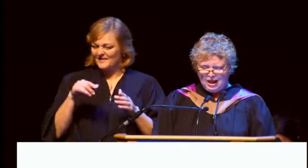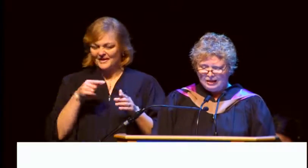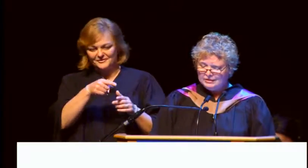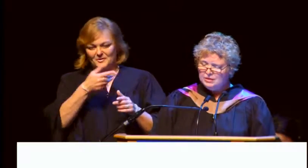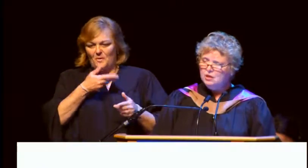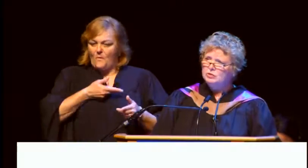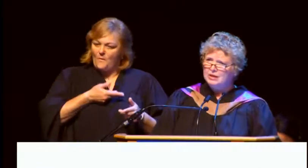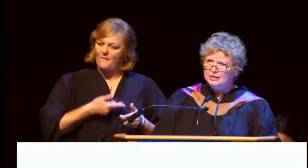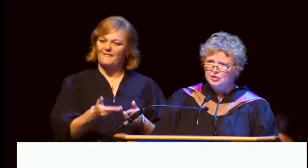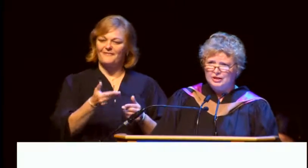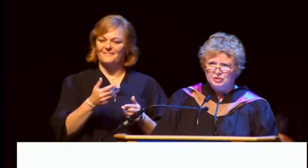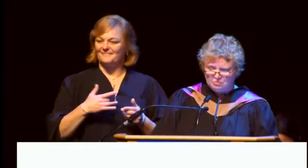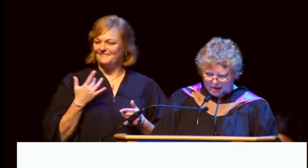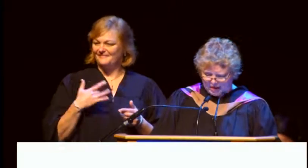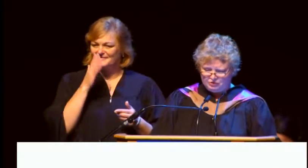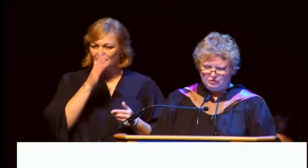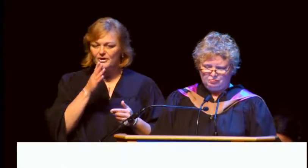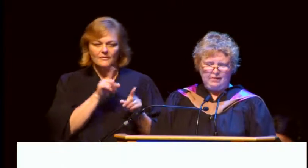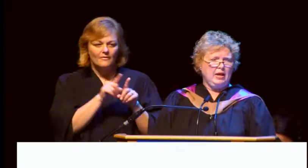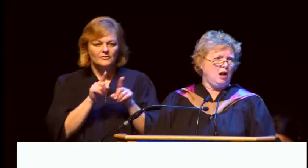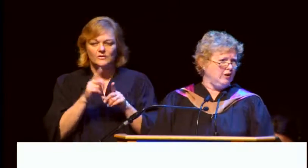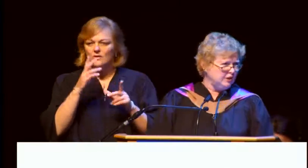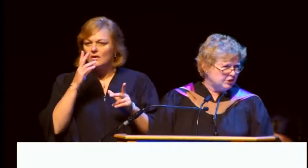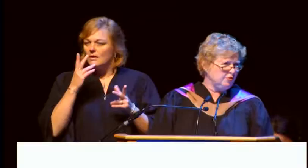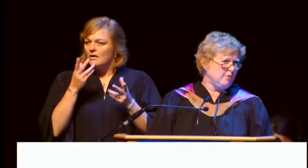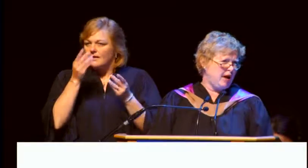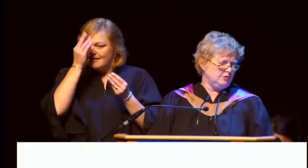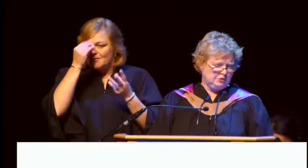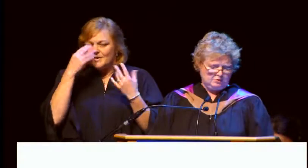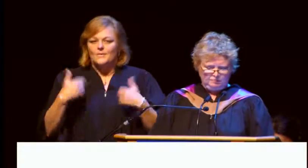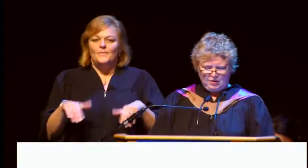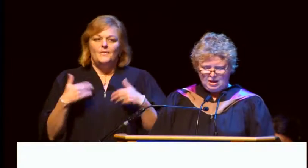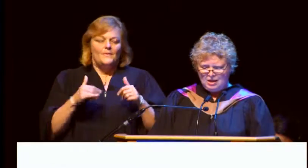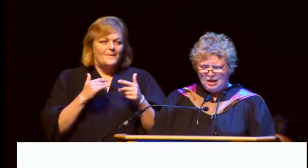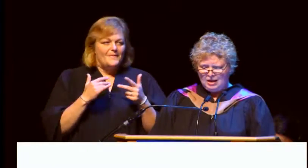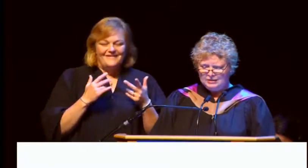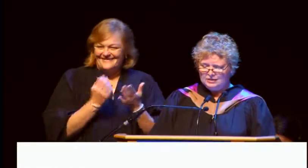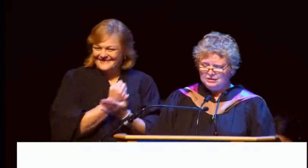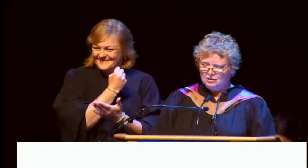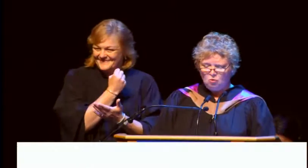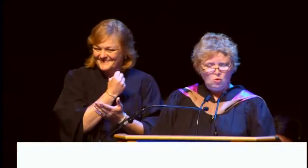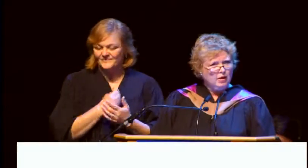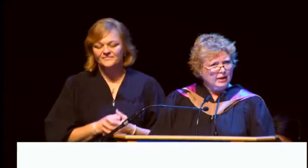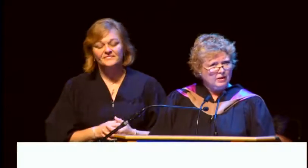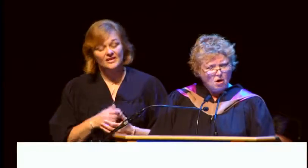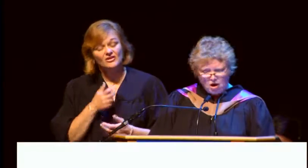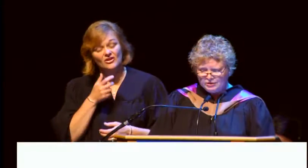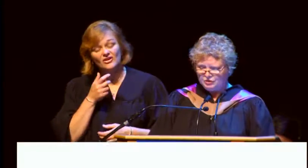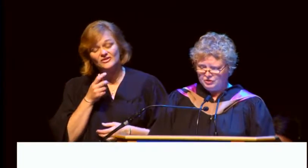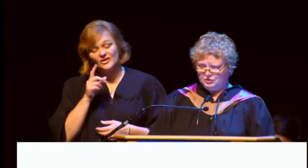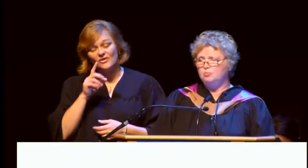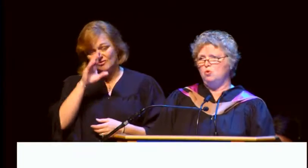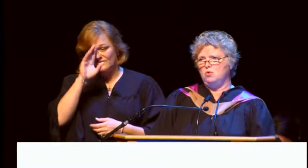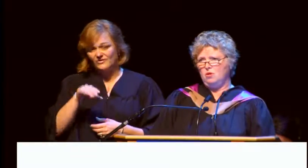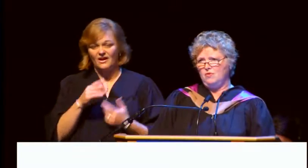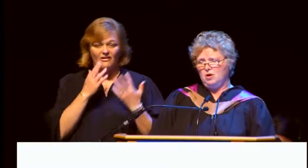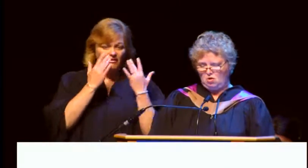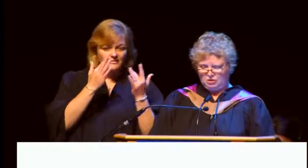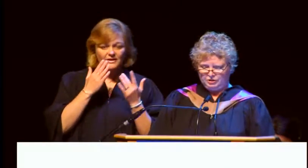ALISON KNOWS THAT EDUCATION MATTERS AND THAT OUR INDUSTRY MATTERS. ALISON IS A LOYAL AND CONSTANT SUPPORTER OF OUR COLLEGE.